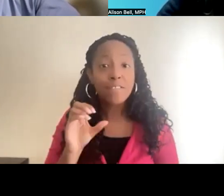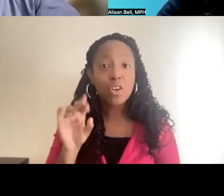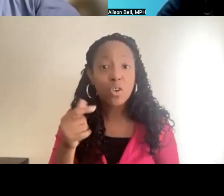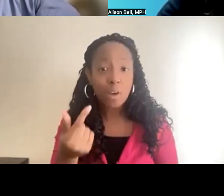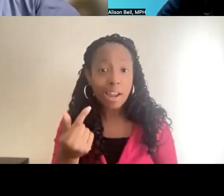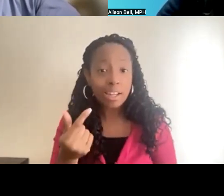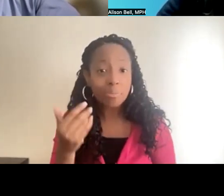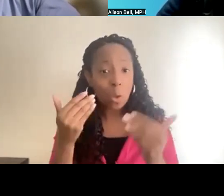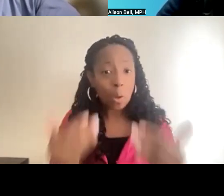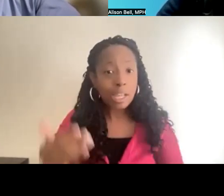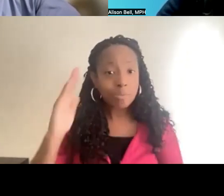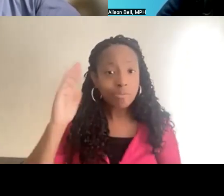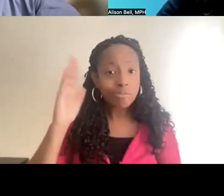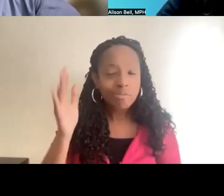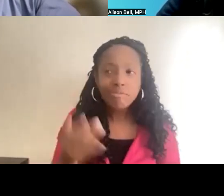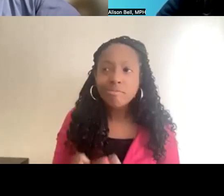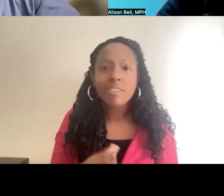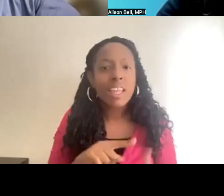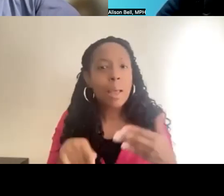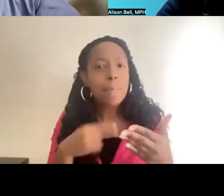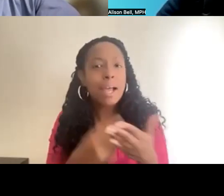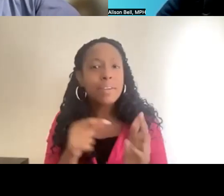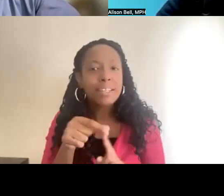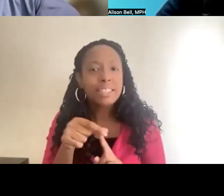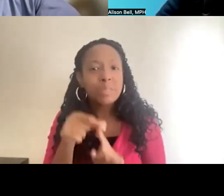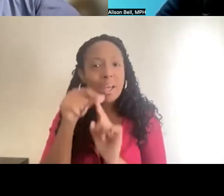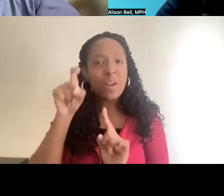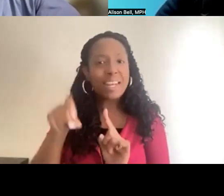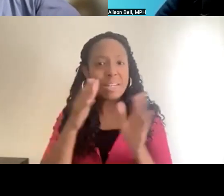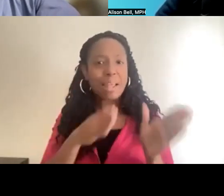little bit about special needs plannings and what your services you offer uh to the families that